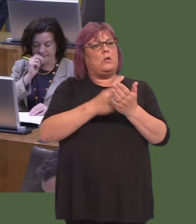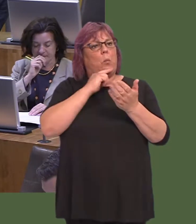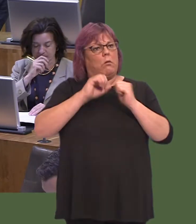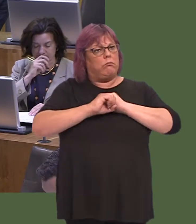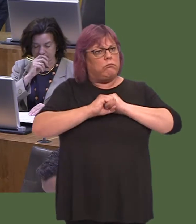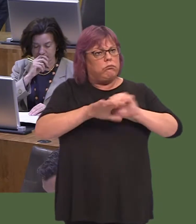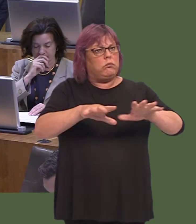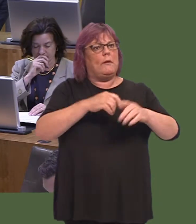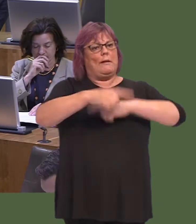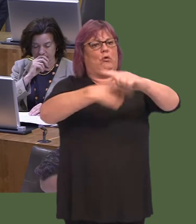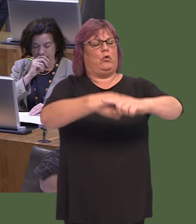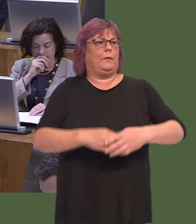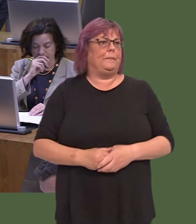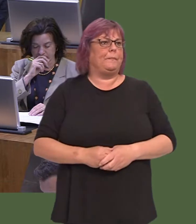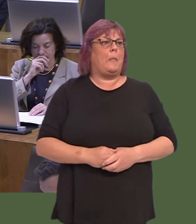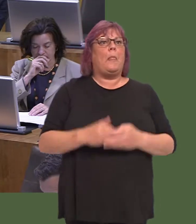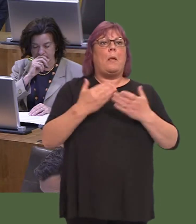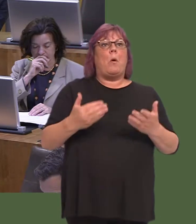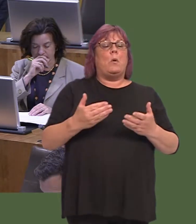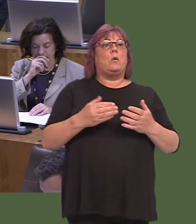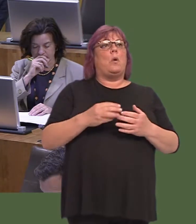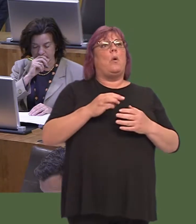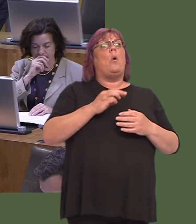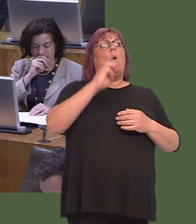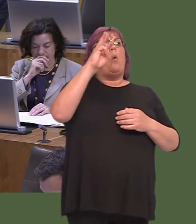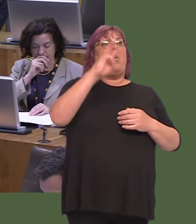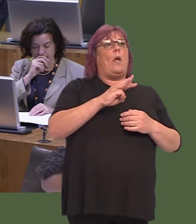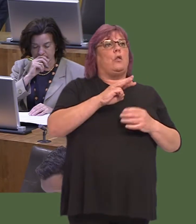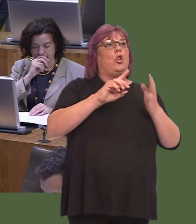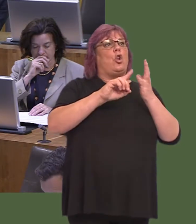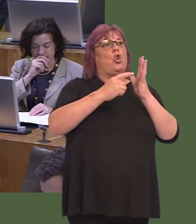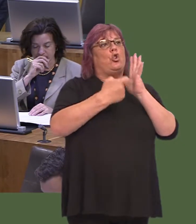In the meantime, evidence is being considered by the Wales urology board.